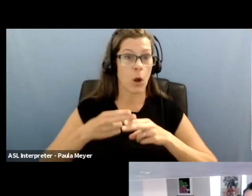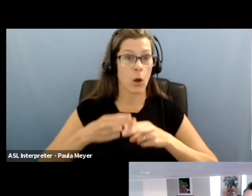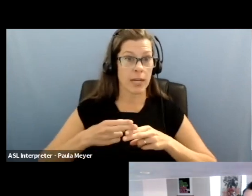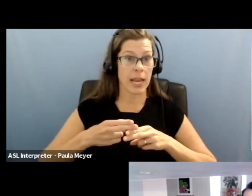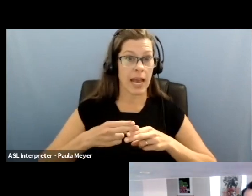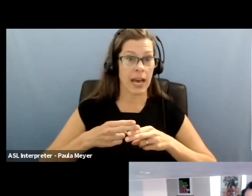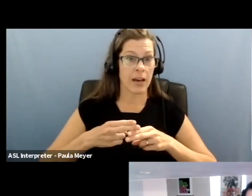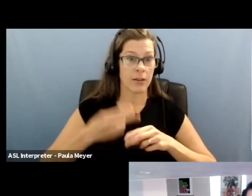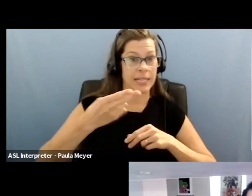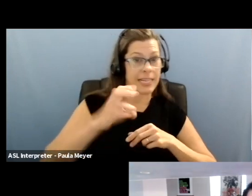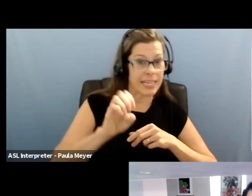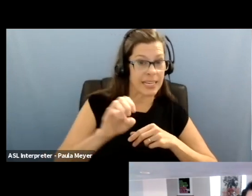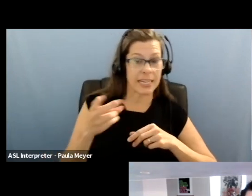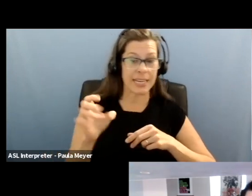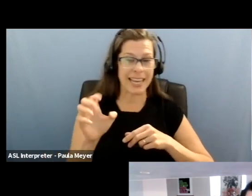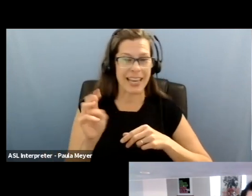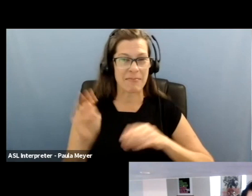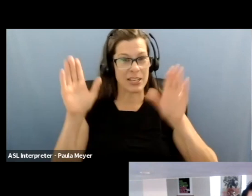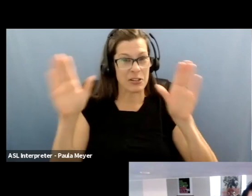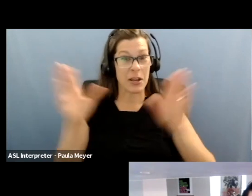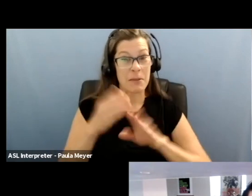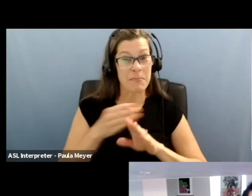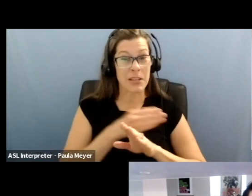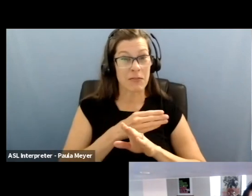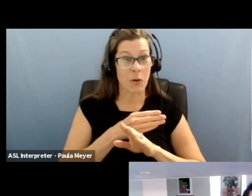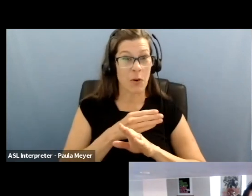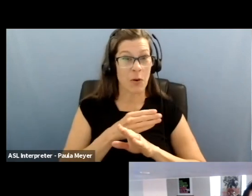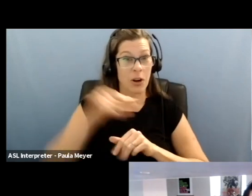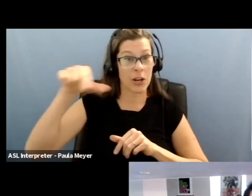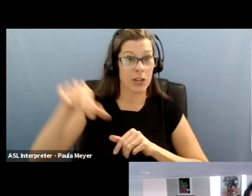Great. Before Andy gets a question queued up for Eddie,